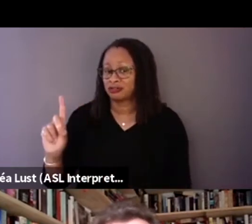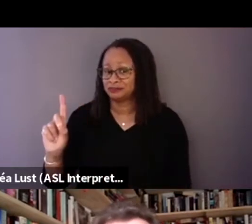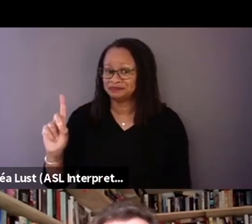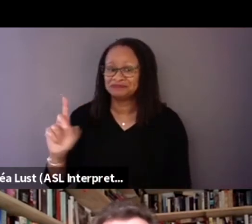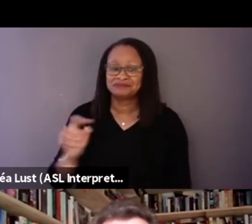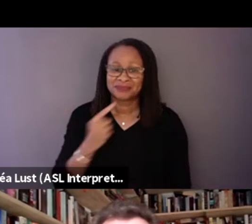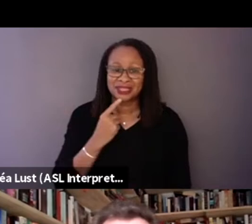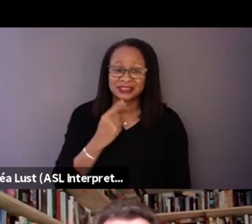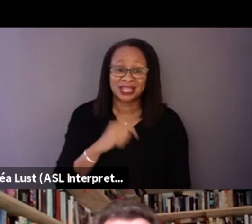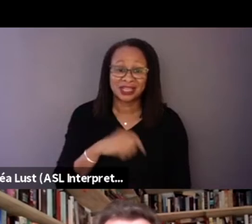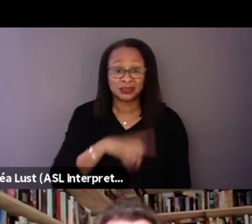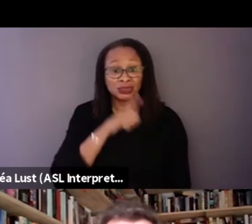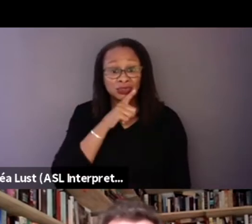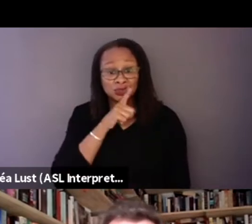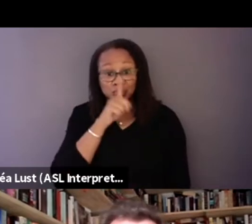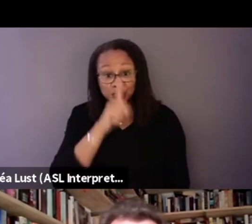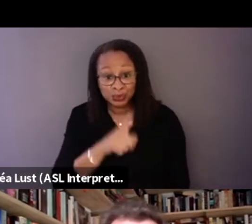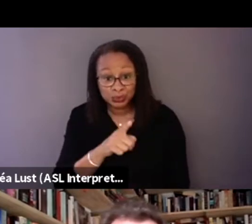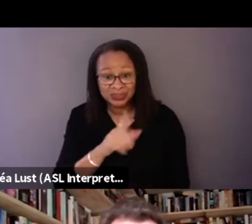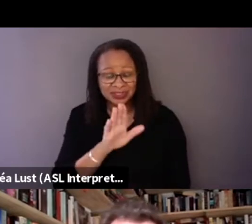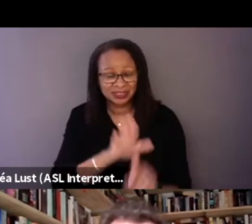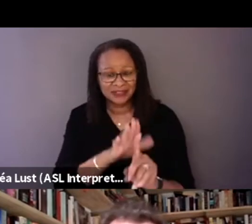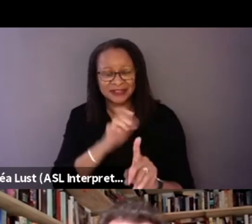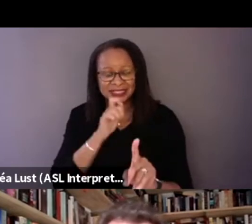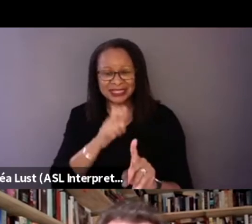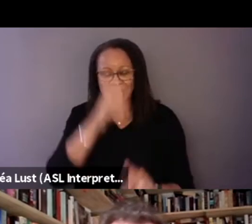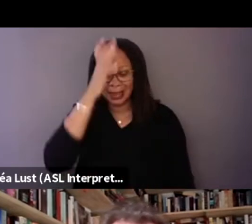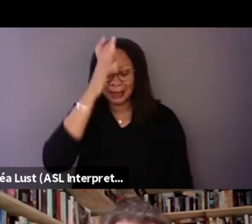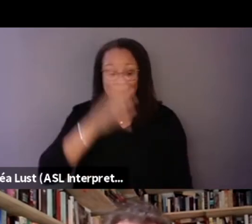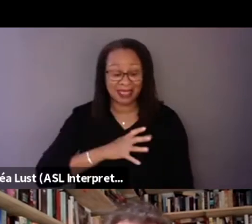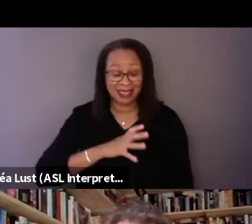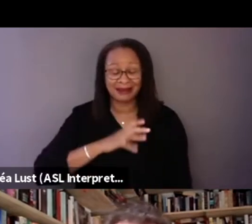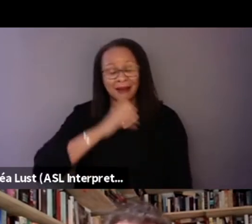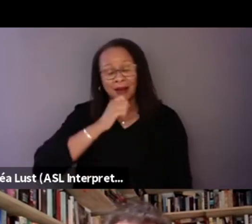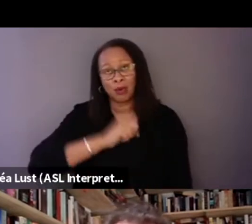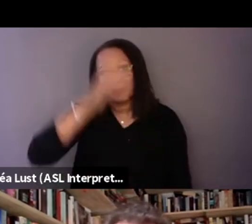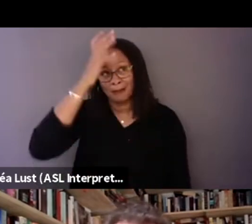the truth isn't an old man staring into a fireplace.